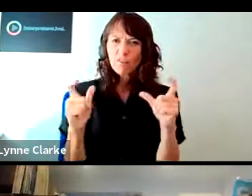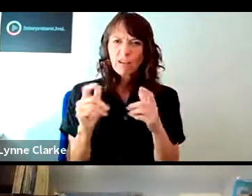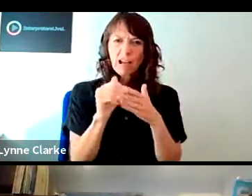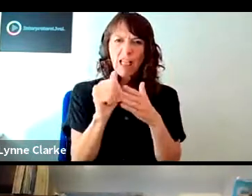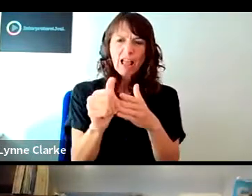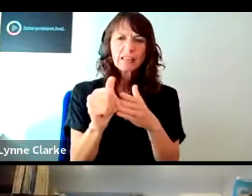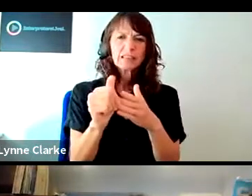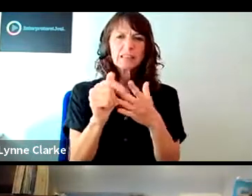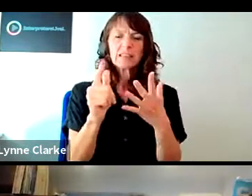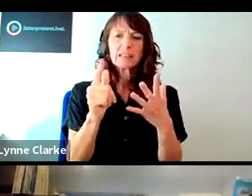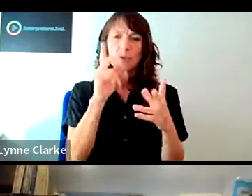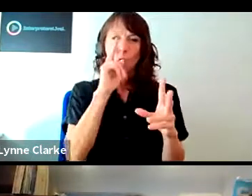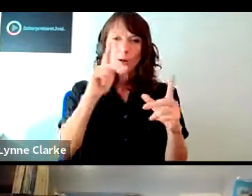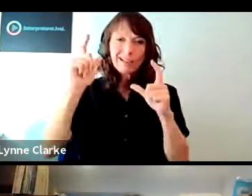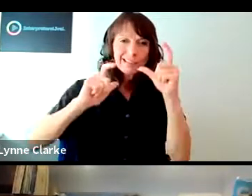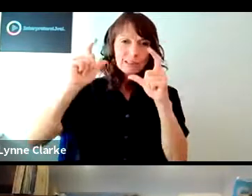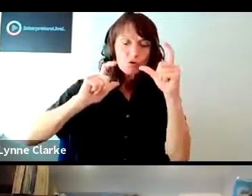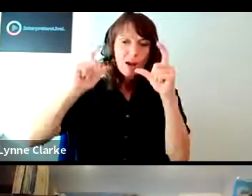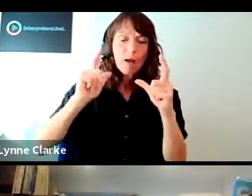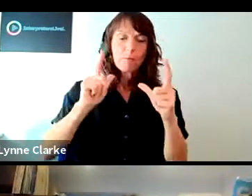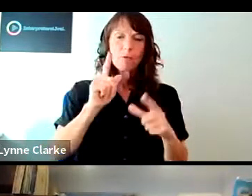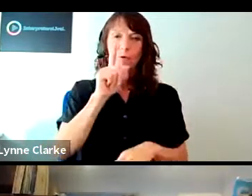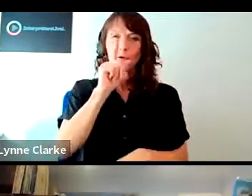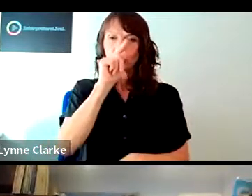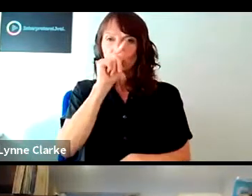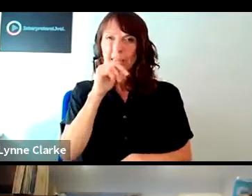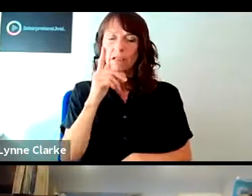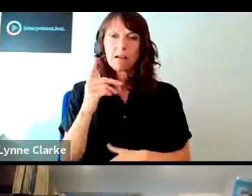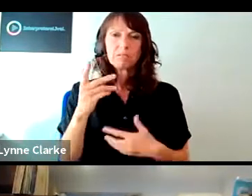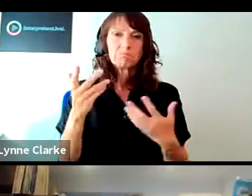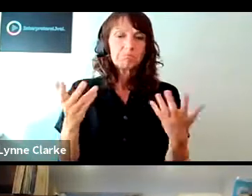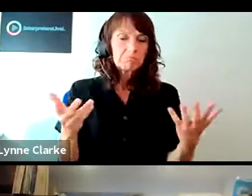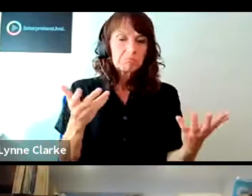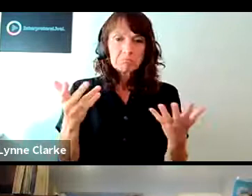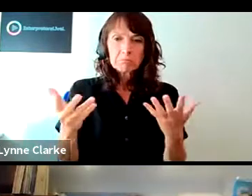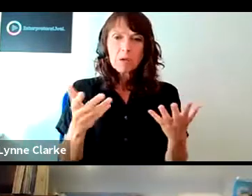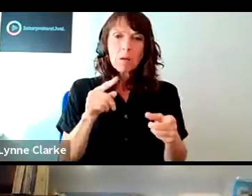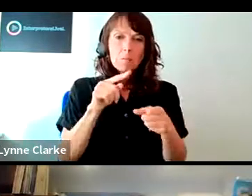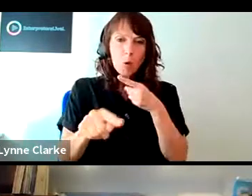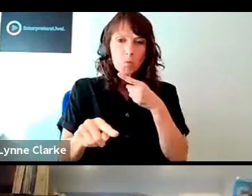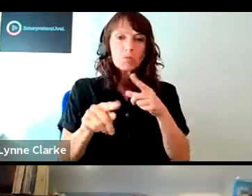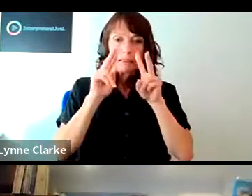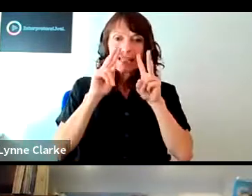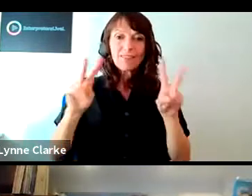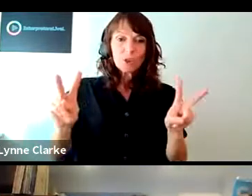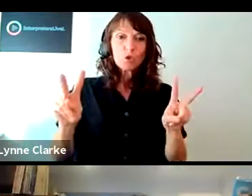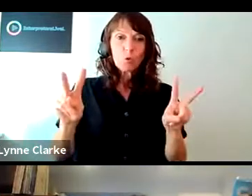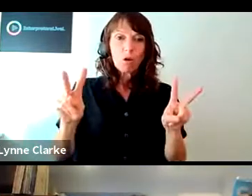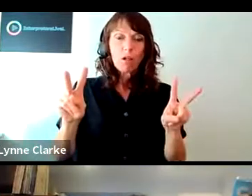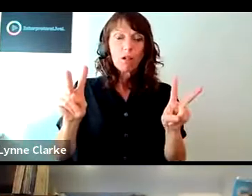Instagram, for example, or on Twitter, it tends to be quite visual. And it's, it appears that